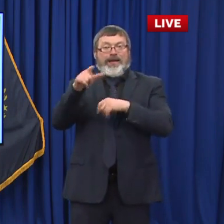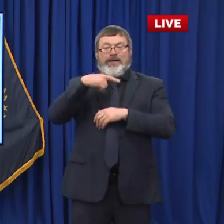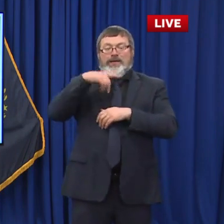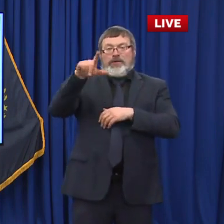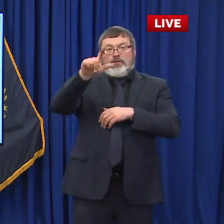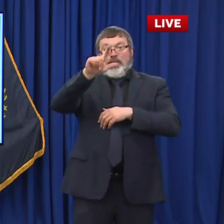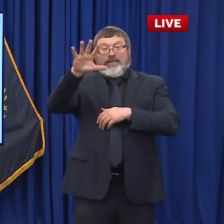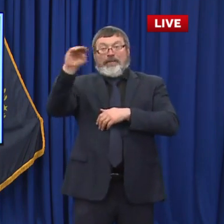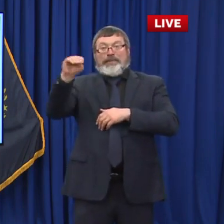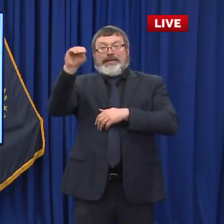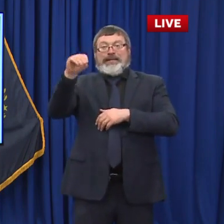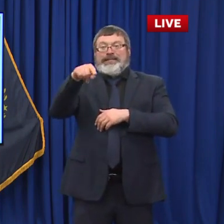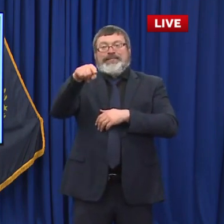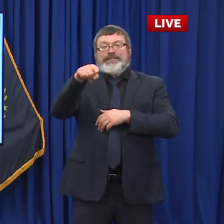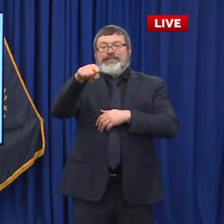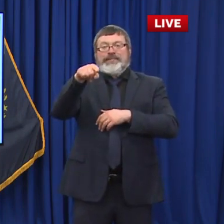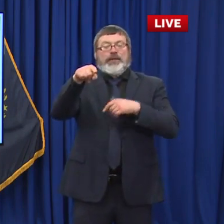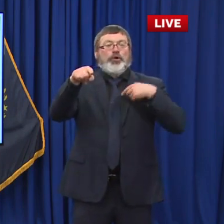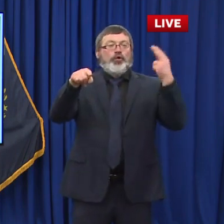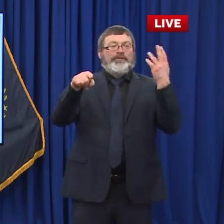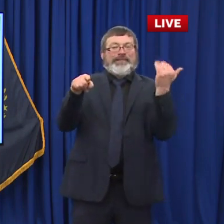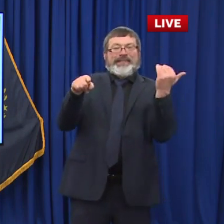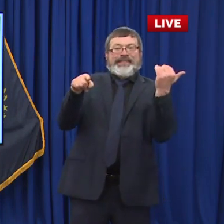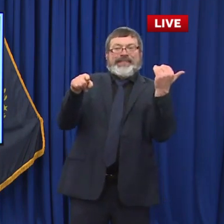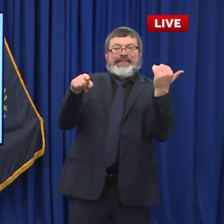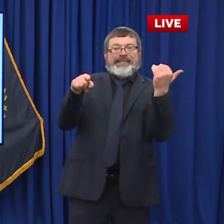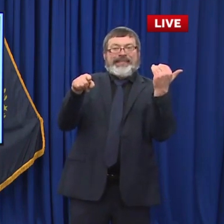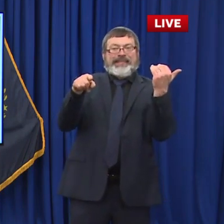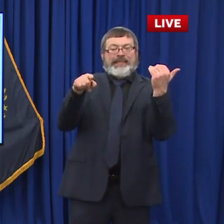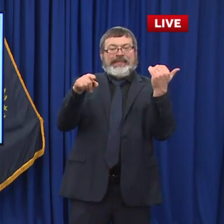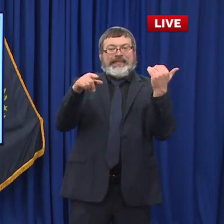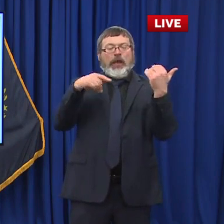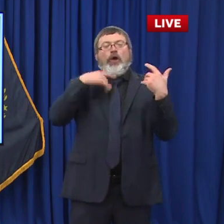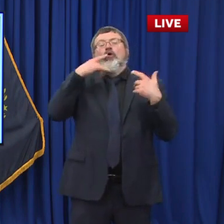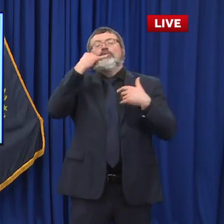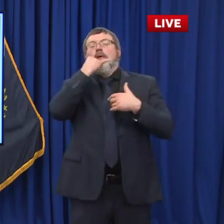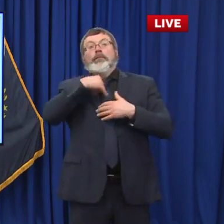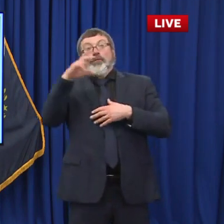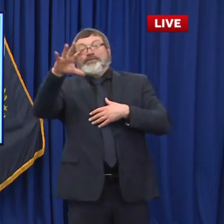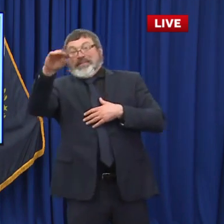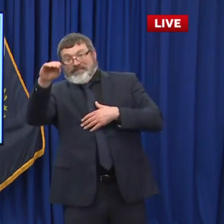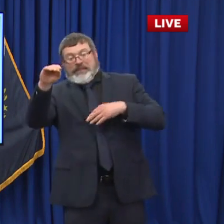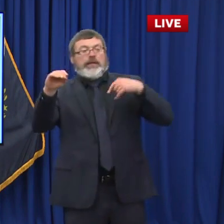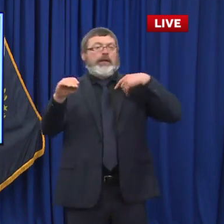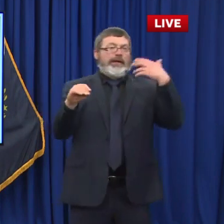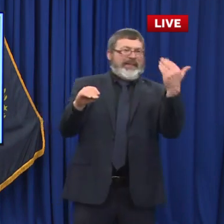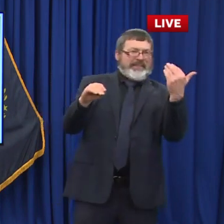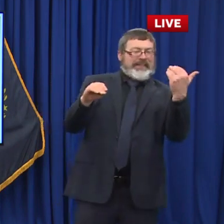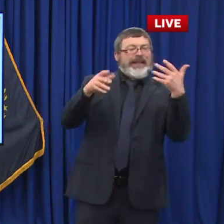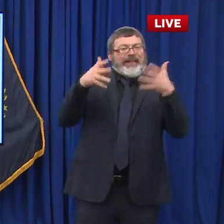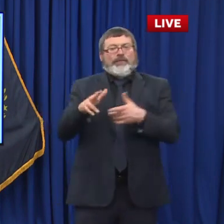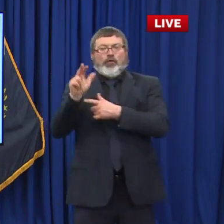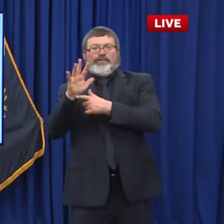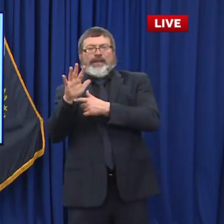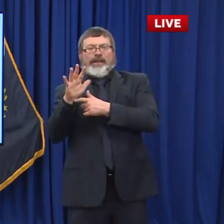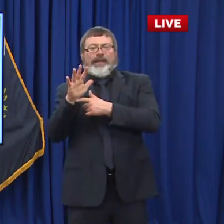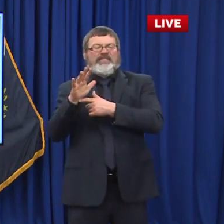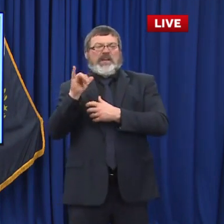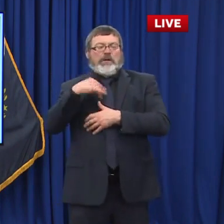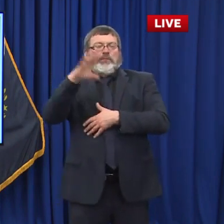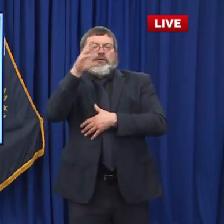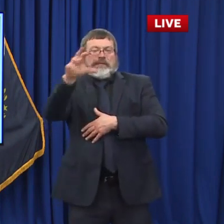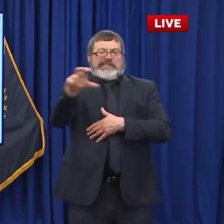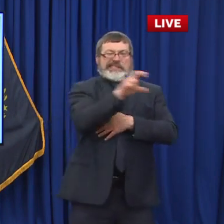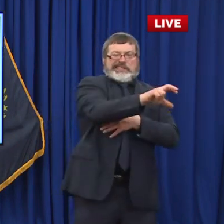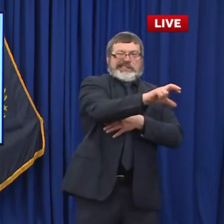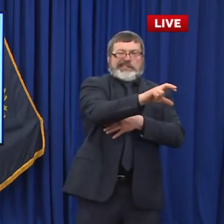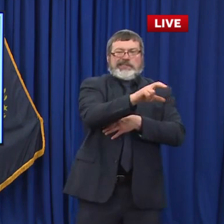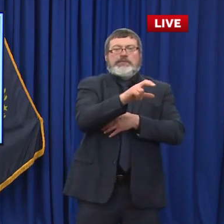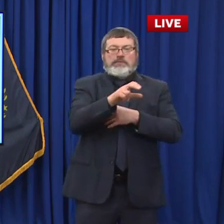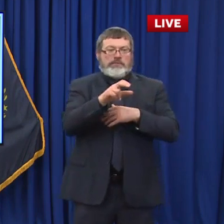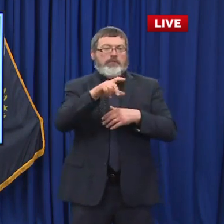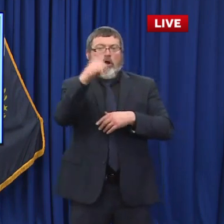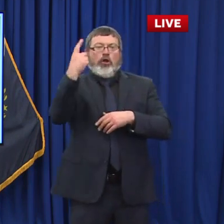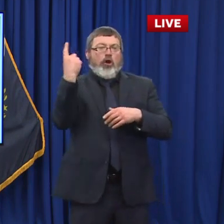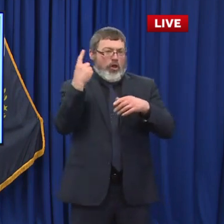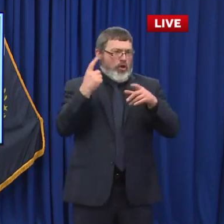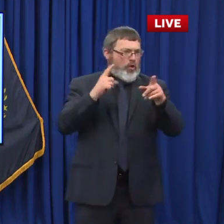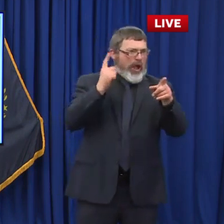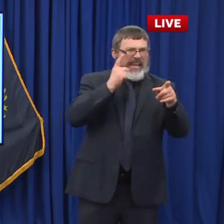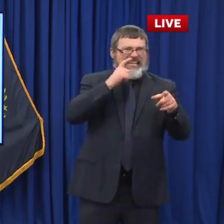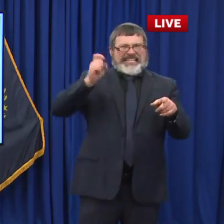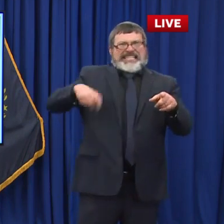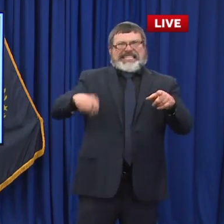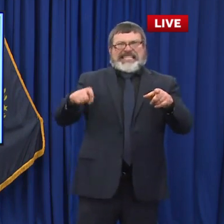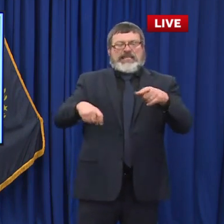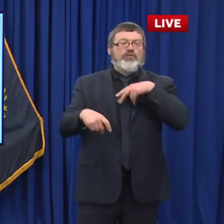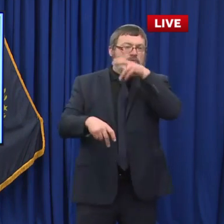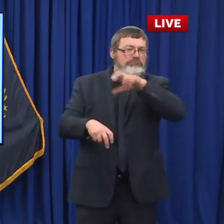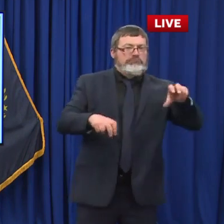FOR EXAMPLE, WE ALLOCATED $50 MILLION, ONLY $15 MILLION WAS ELIGIBLE -- WAS USABLE, SO THE OTHER $35 MILLION IS LAPSED BACK IN.